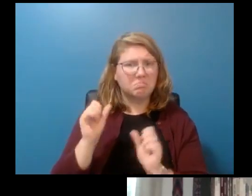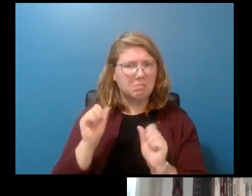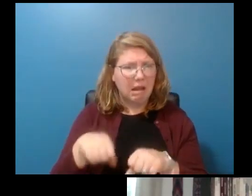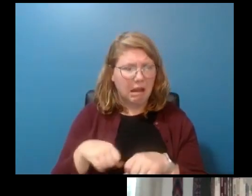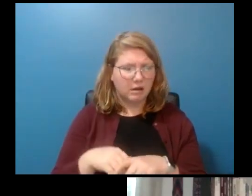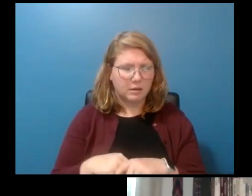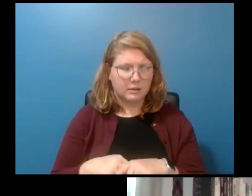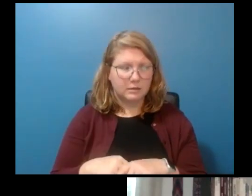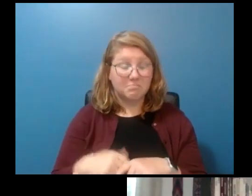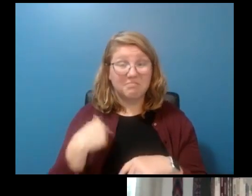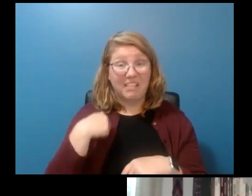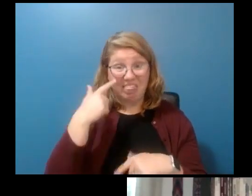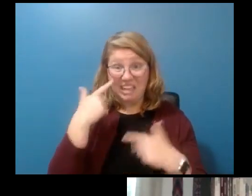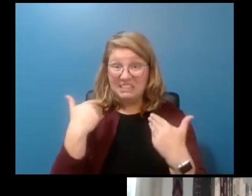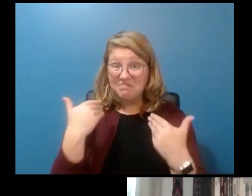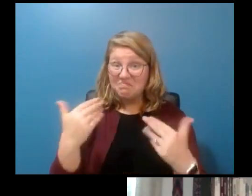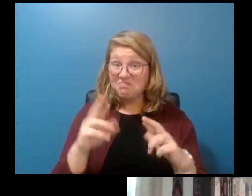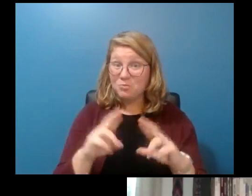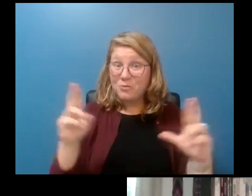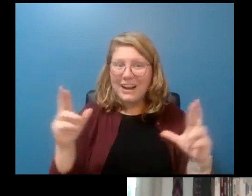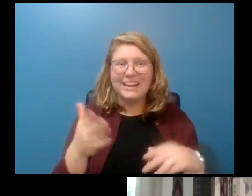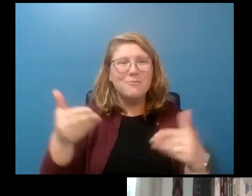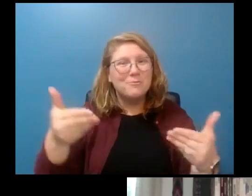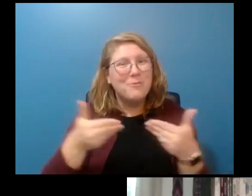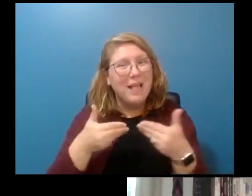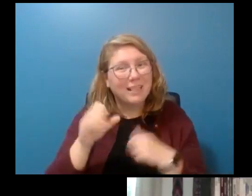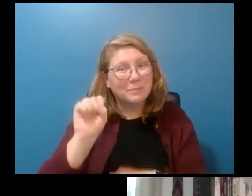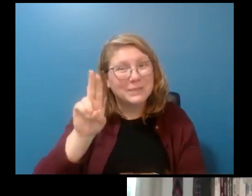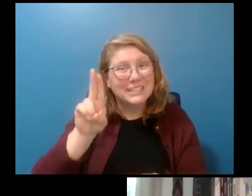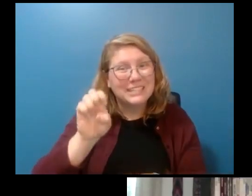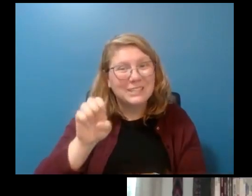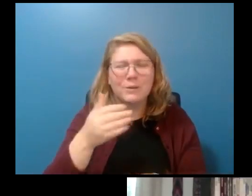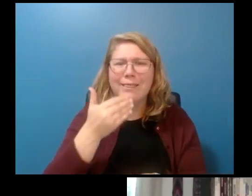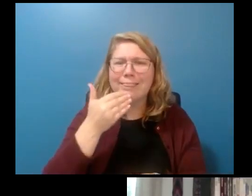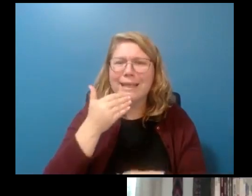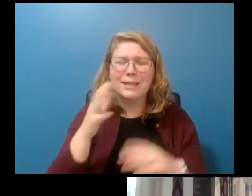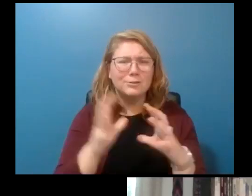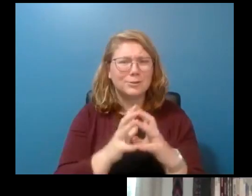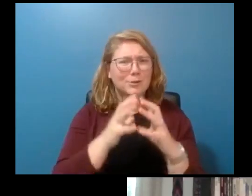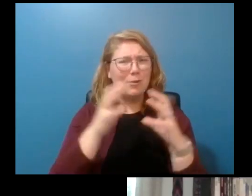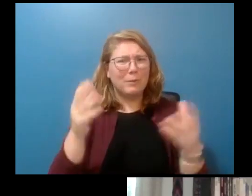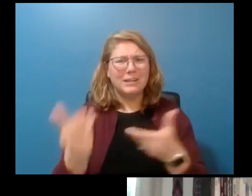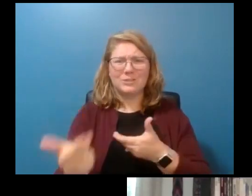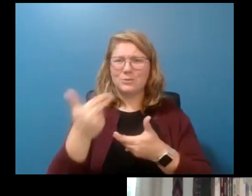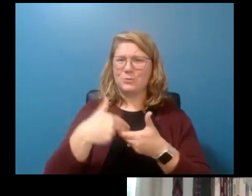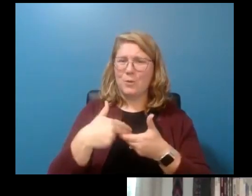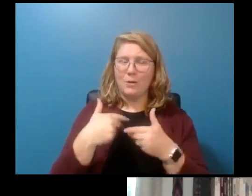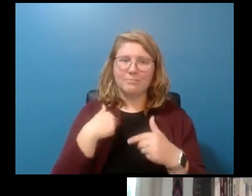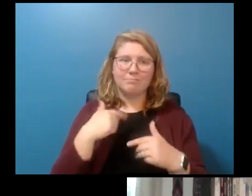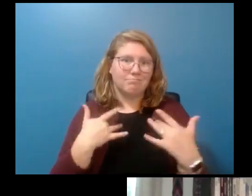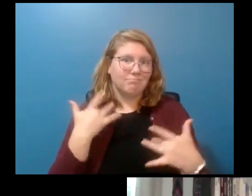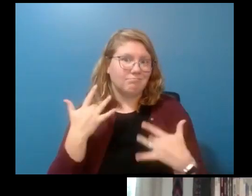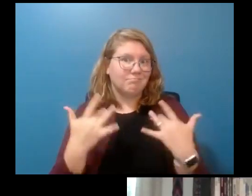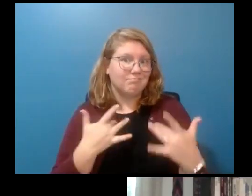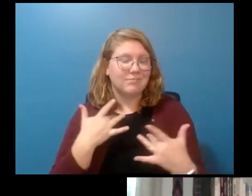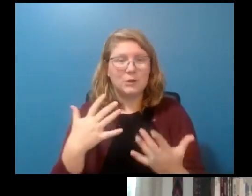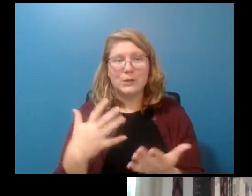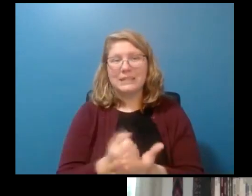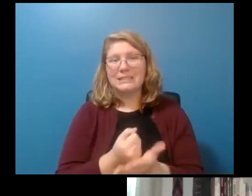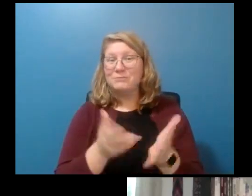want to do everything that we can to keep your personal information protected and private.